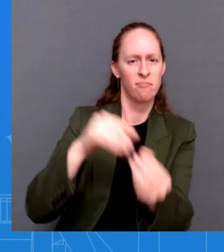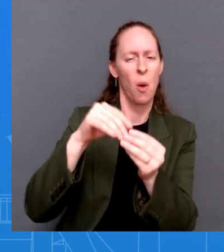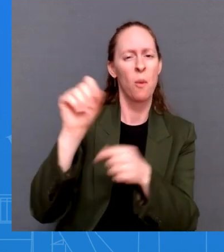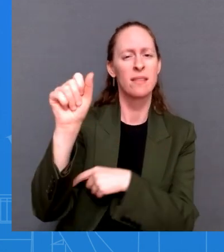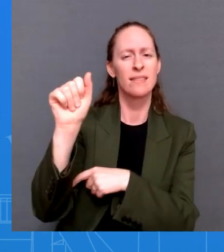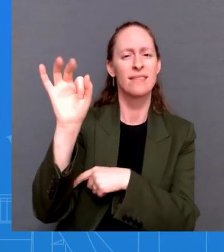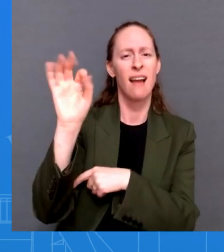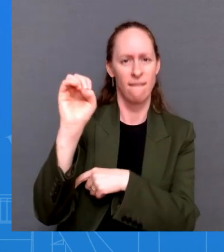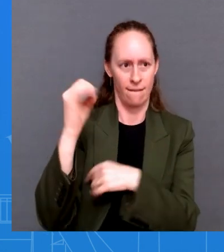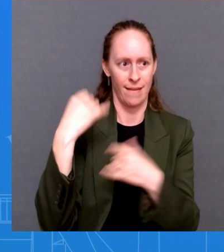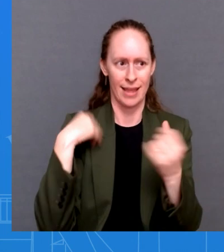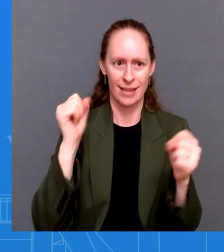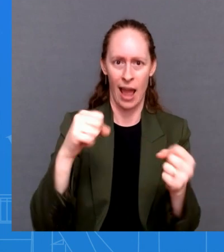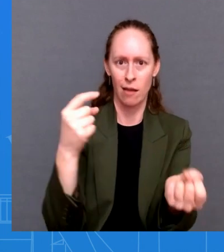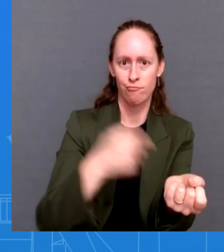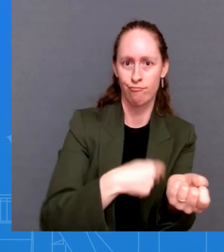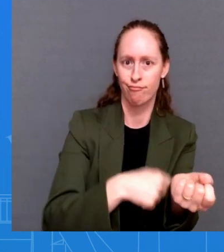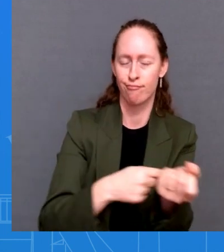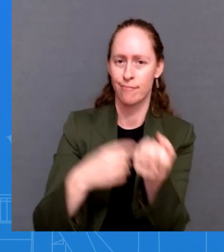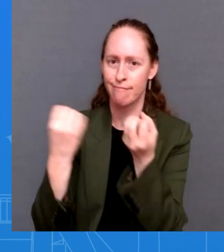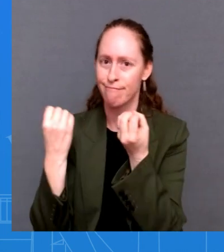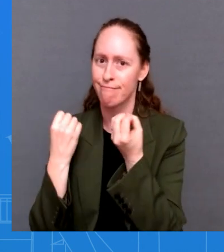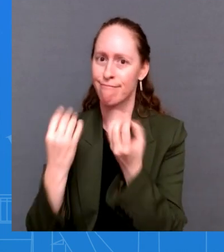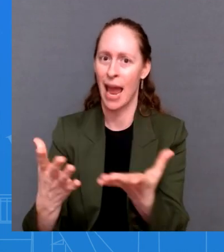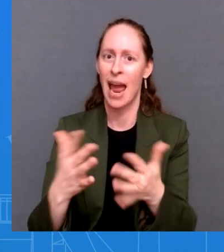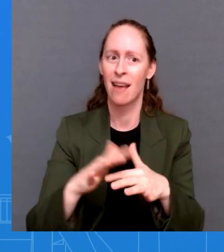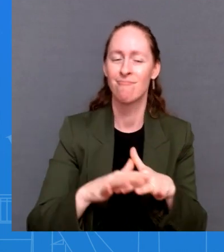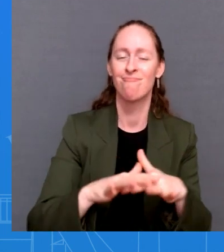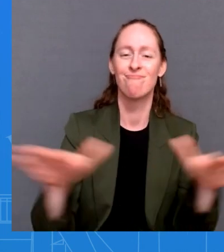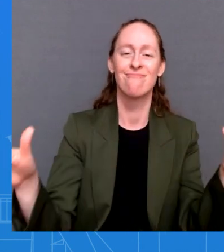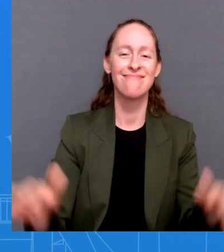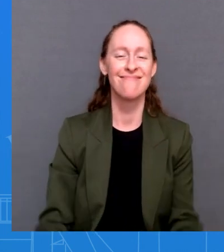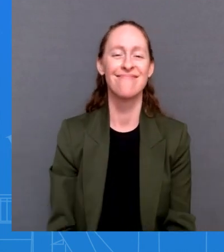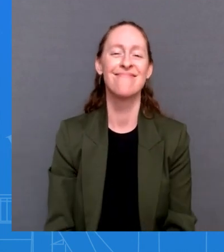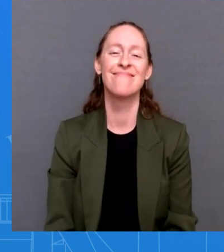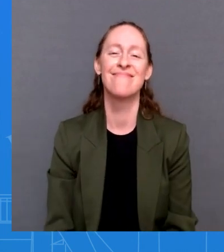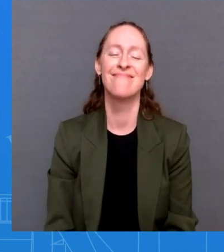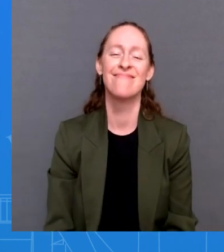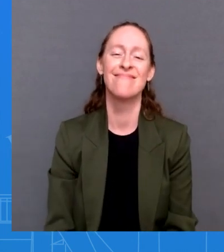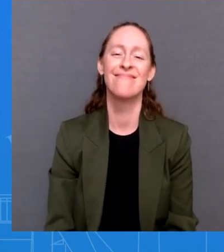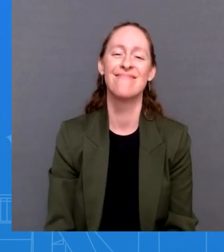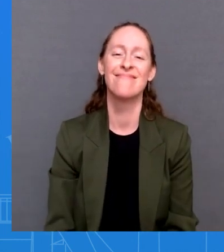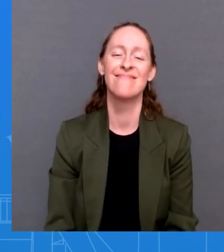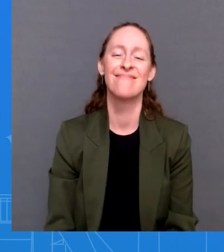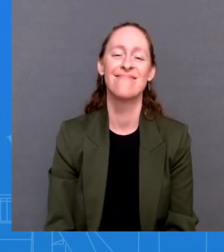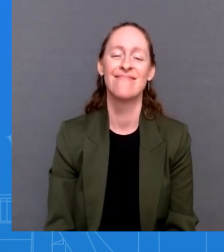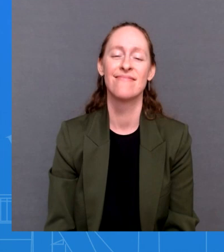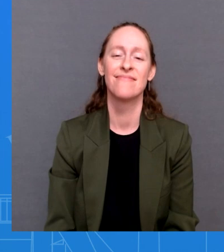As of this past Monday, we have made 1.1 million vials of vaccine available jurisdictions.